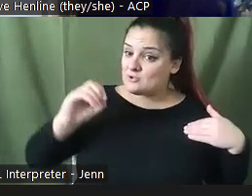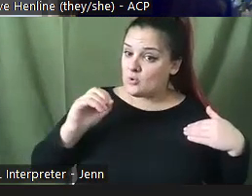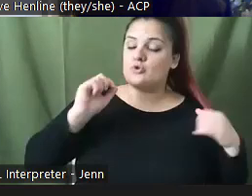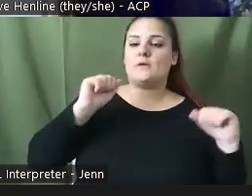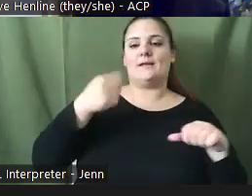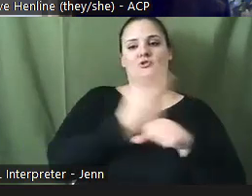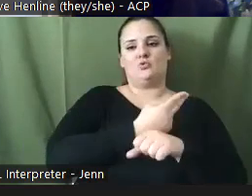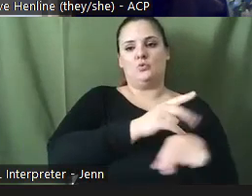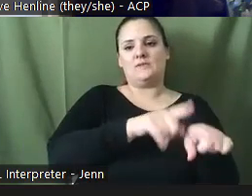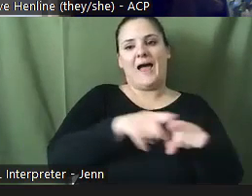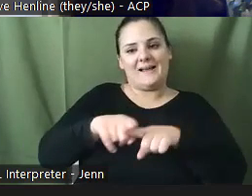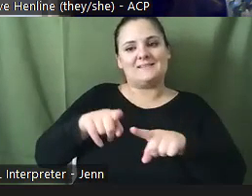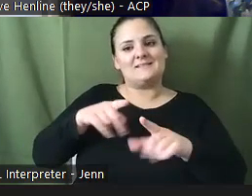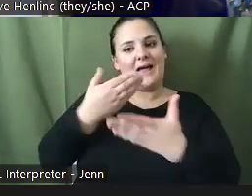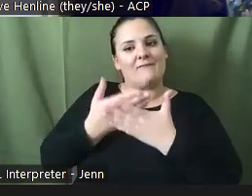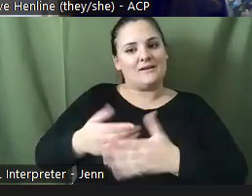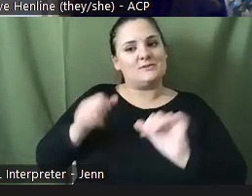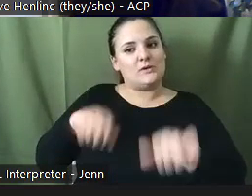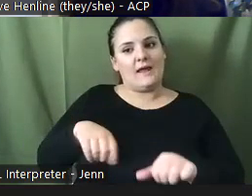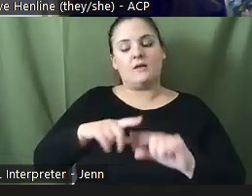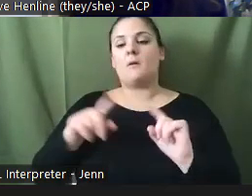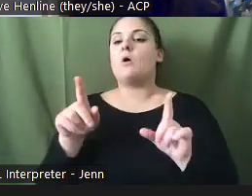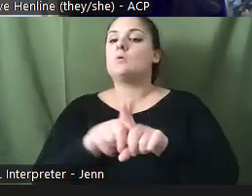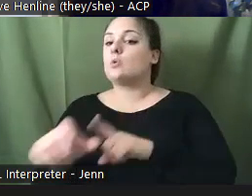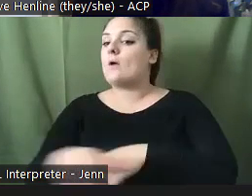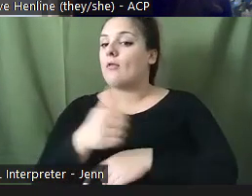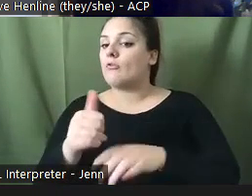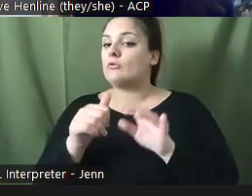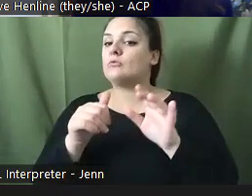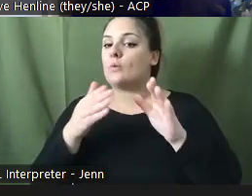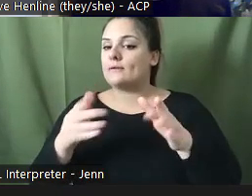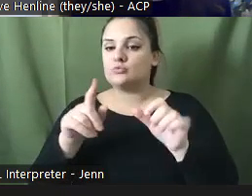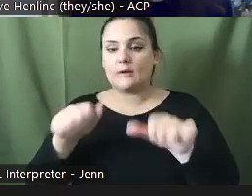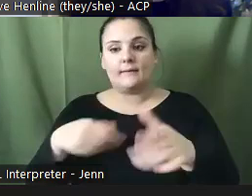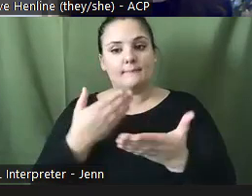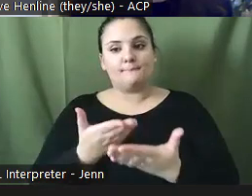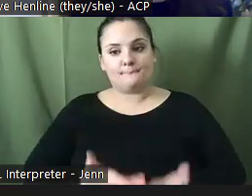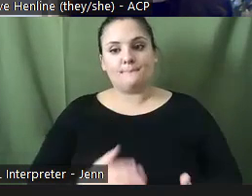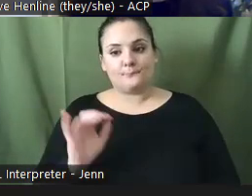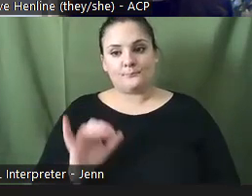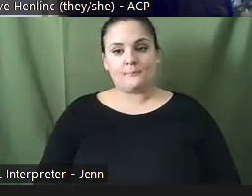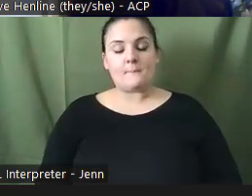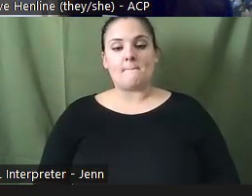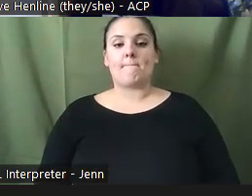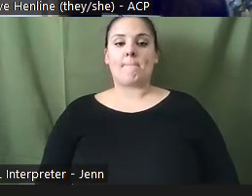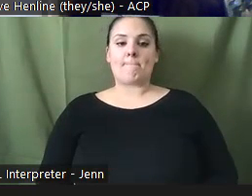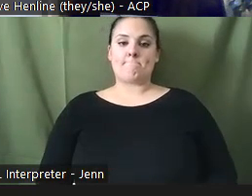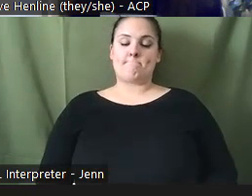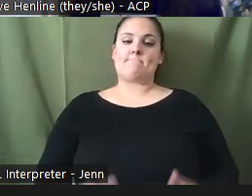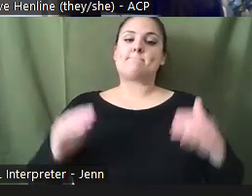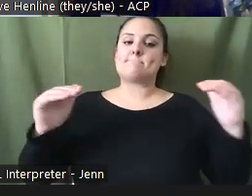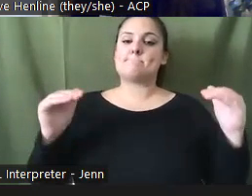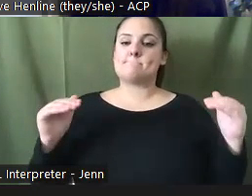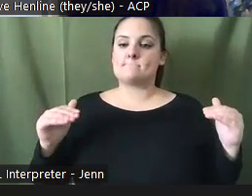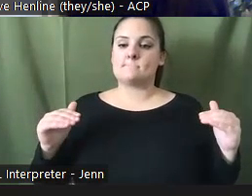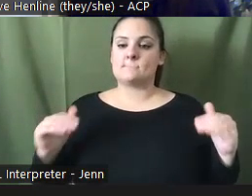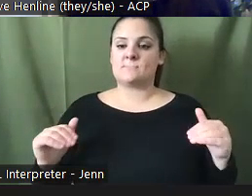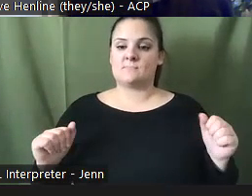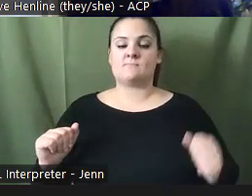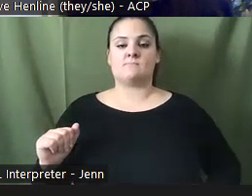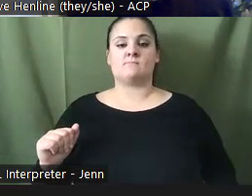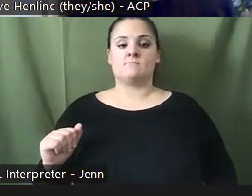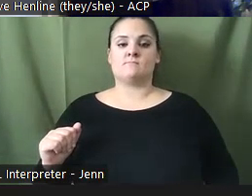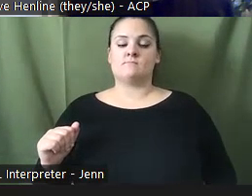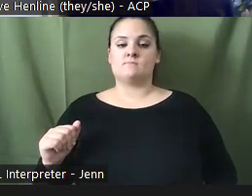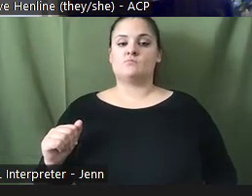a number of other forms of evidence to apply. Next, the myth is a survivor must have